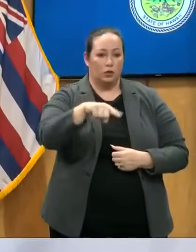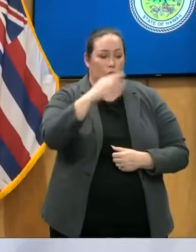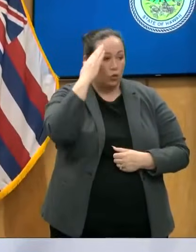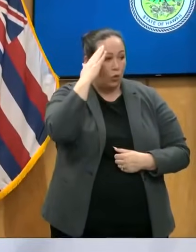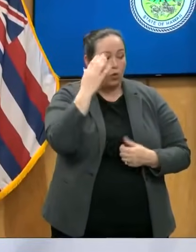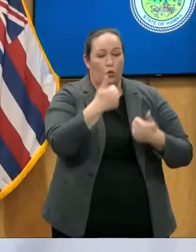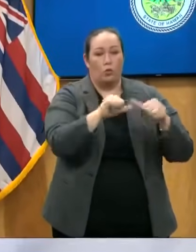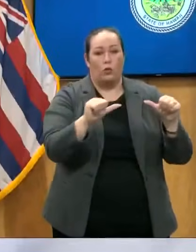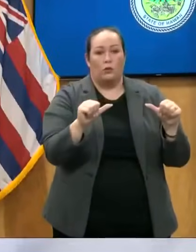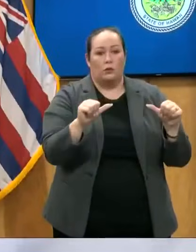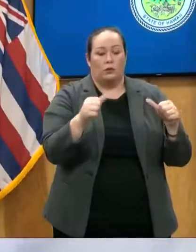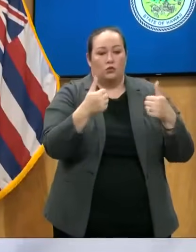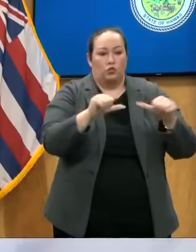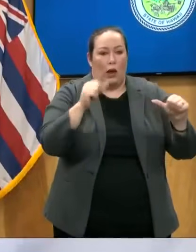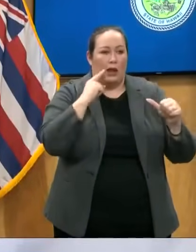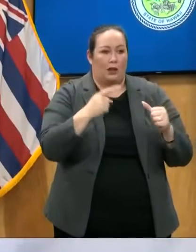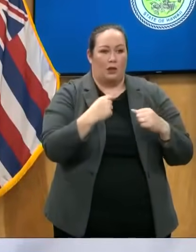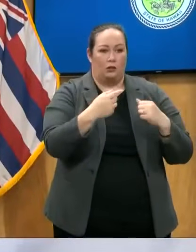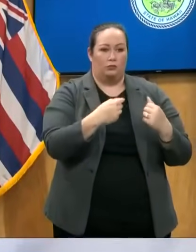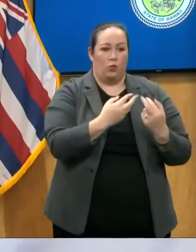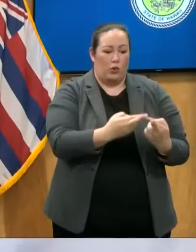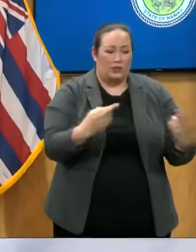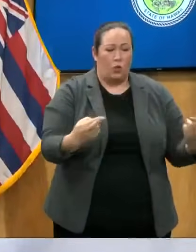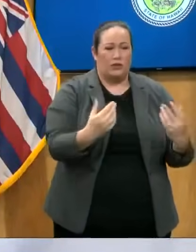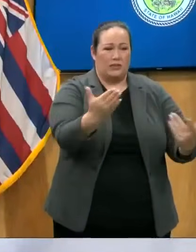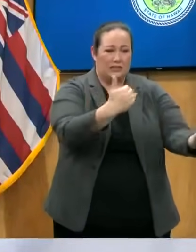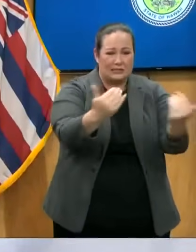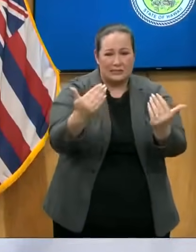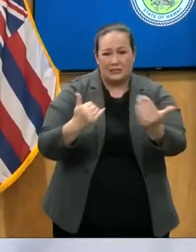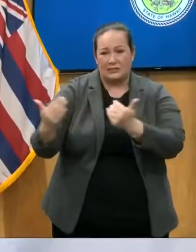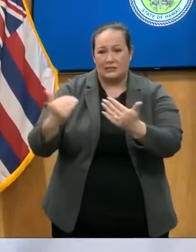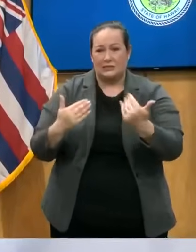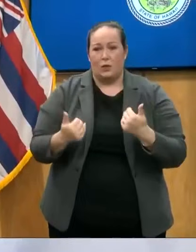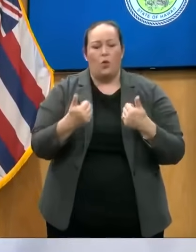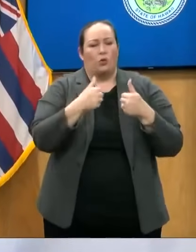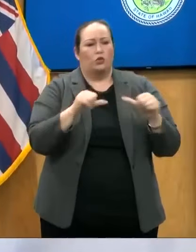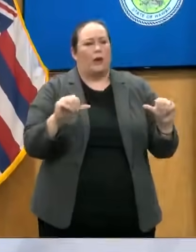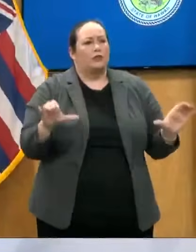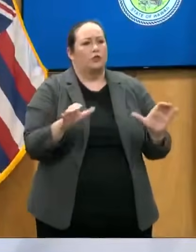1-800 320 663 to thank you. As you know, that we have